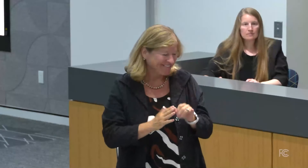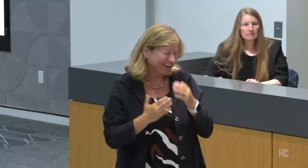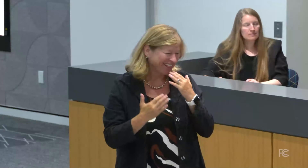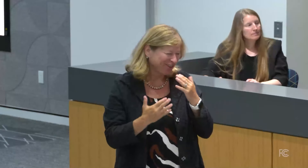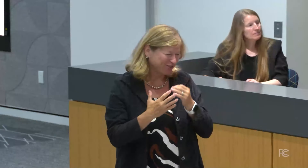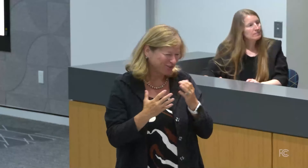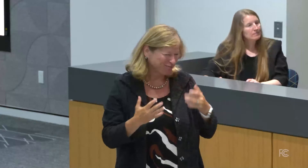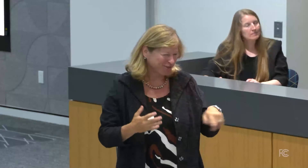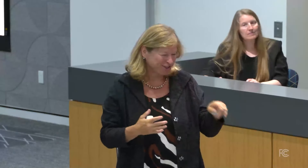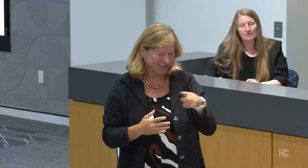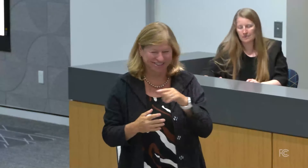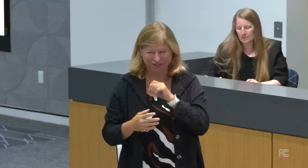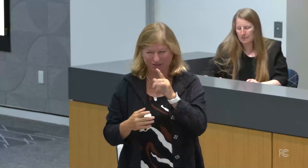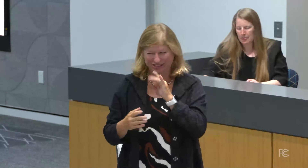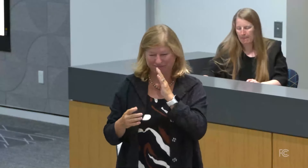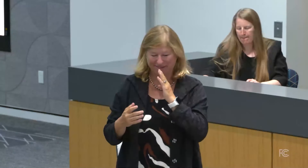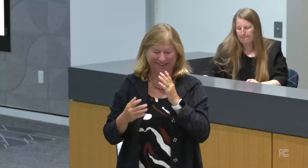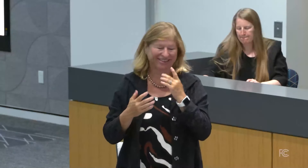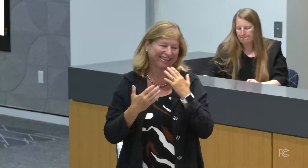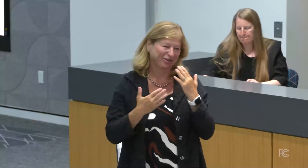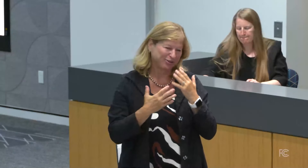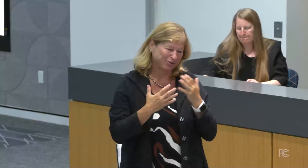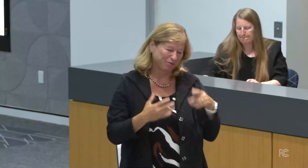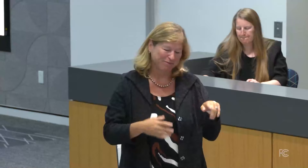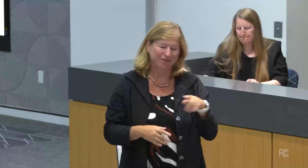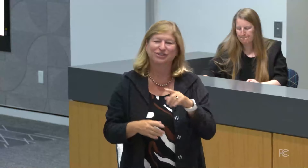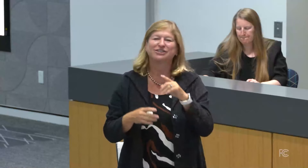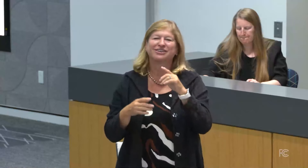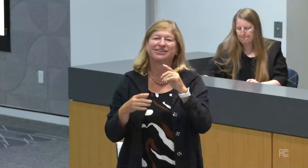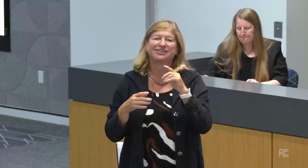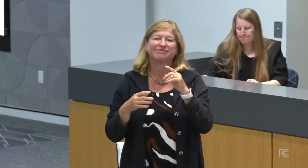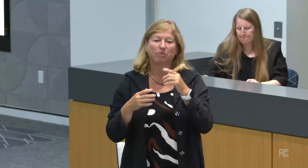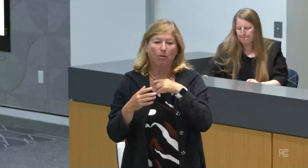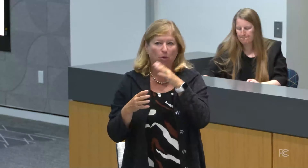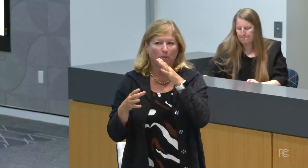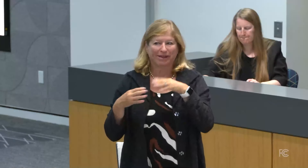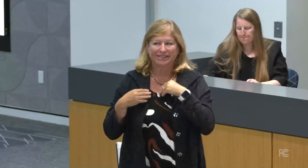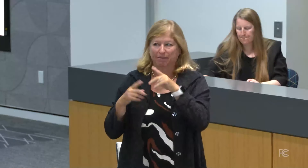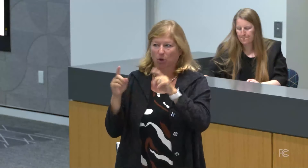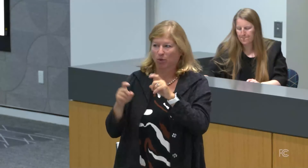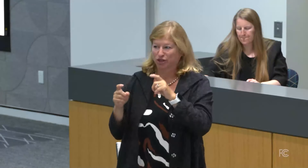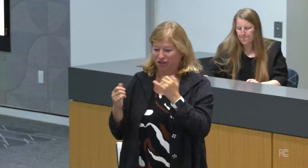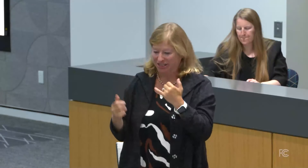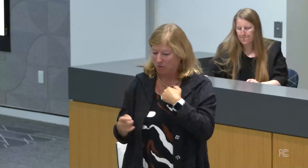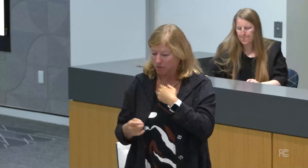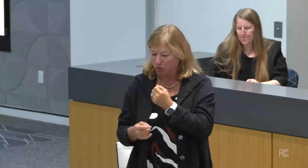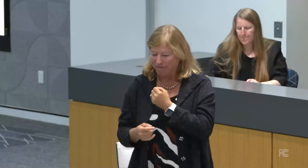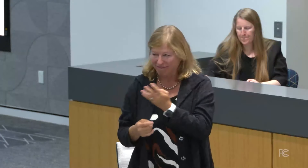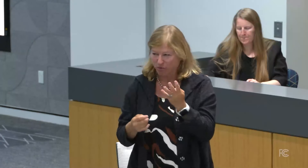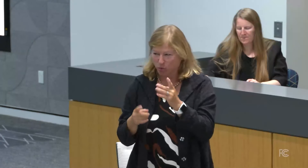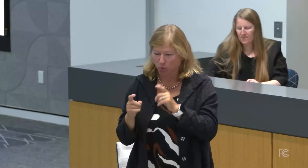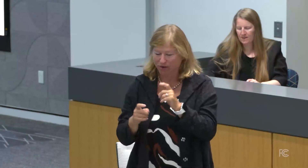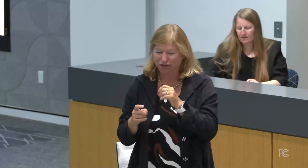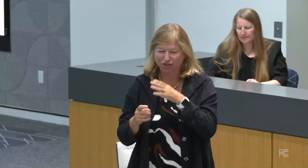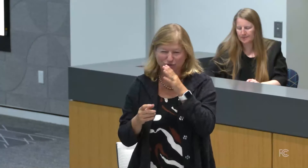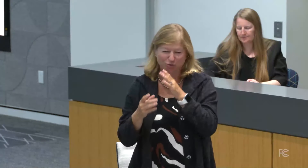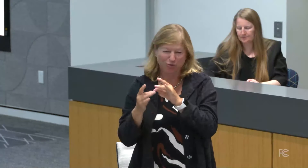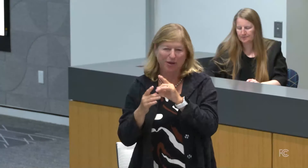DIRECT ACCESS. AND CONSUMER CHOICE. THANK YOU.